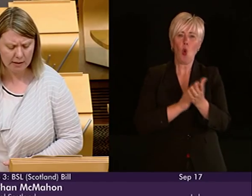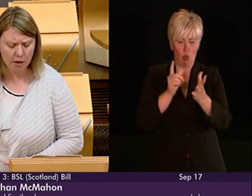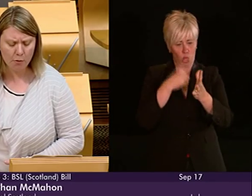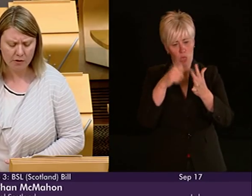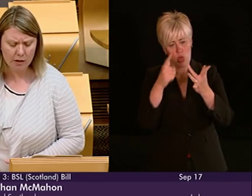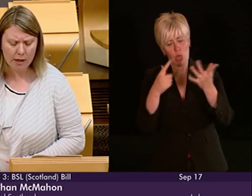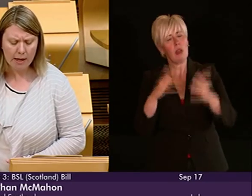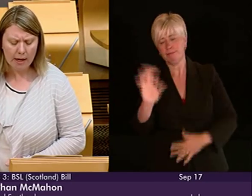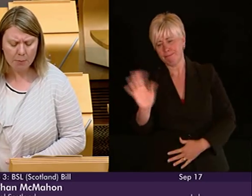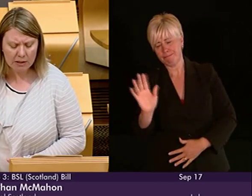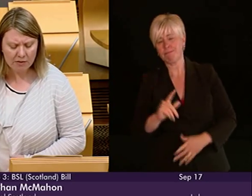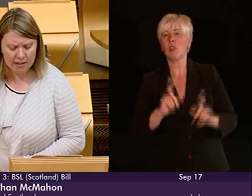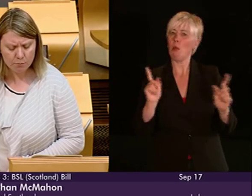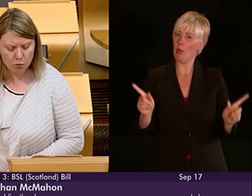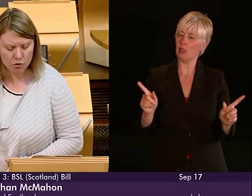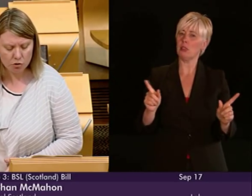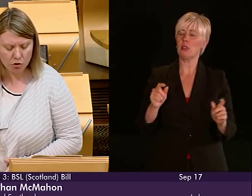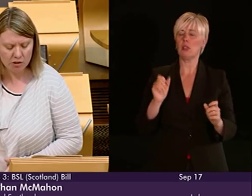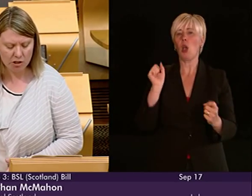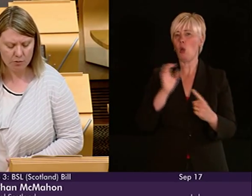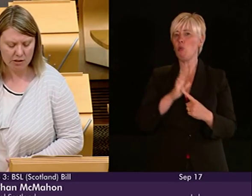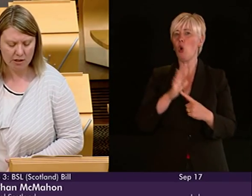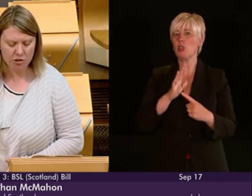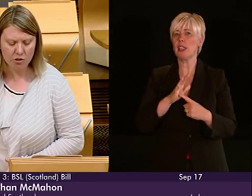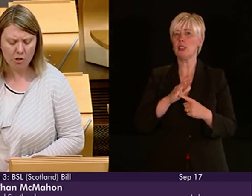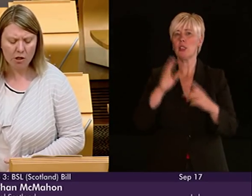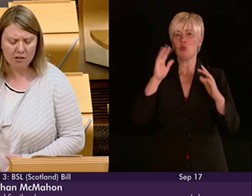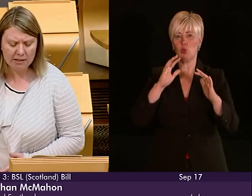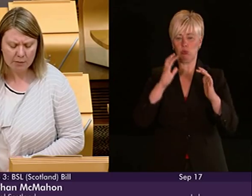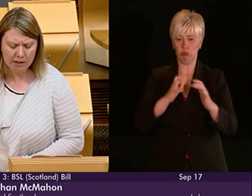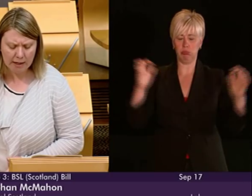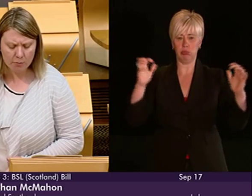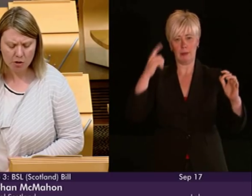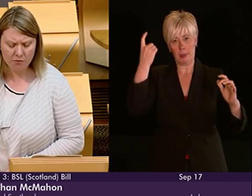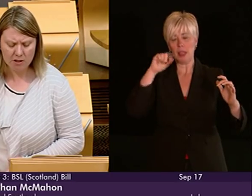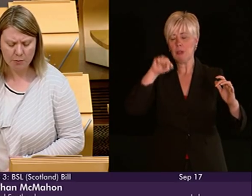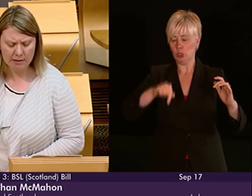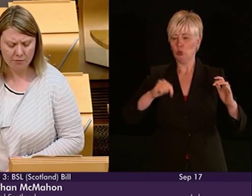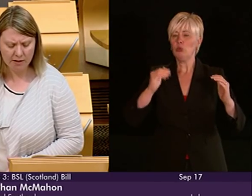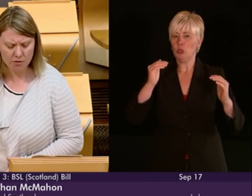again, but it is important to draw the chamber’s attention to the attainment gap that deaf